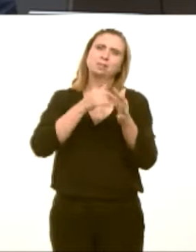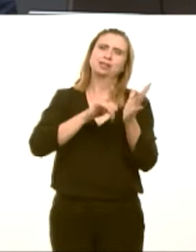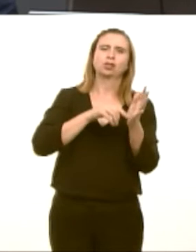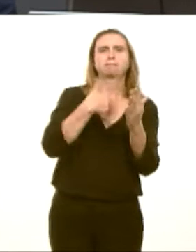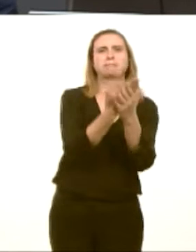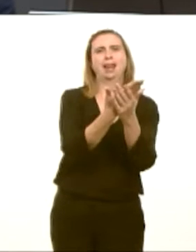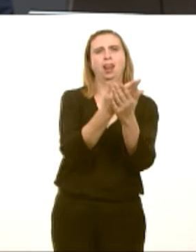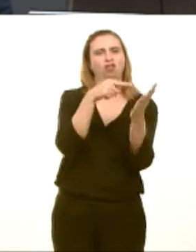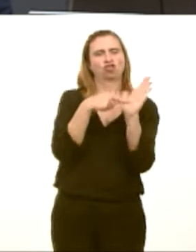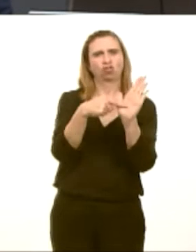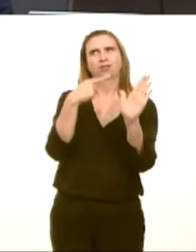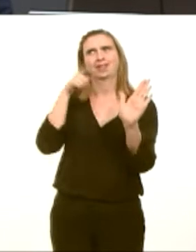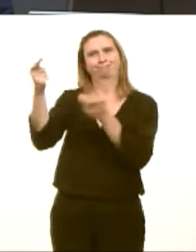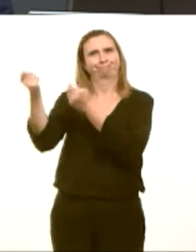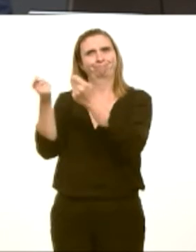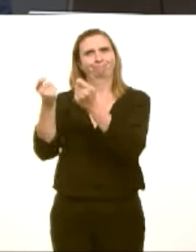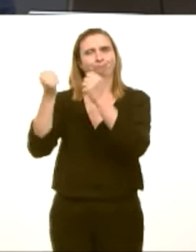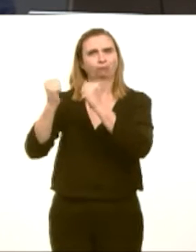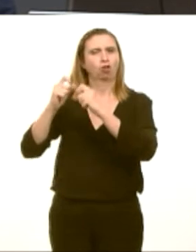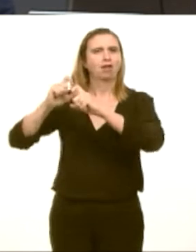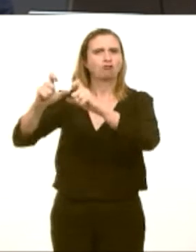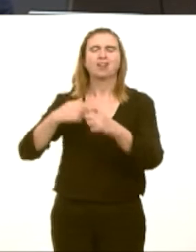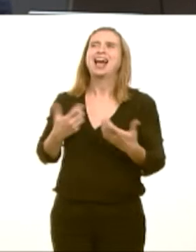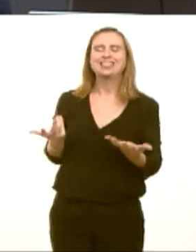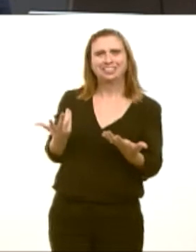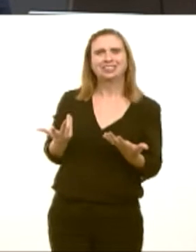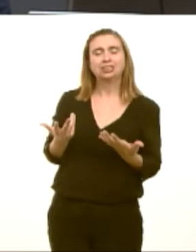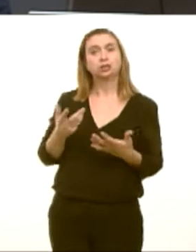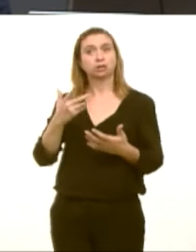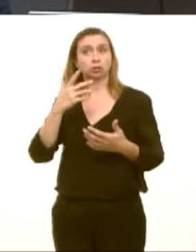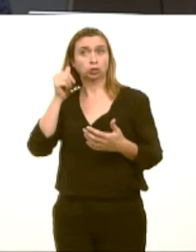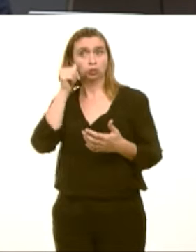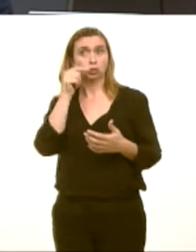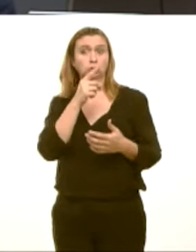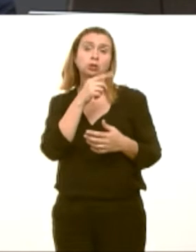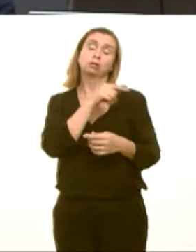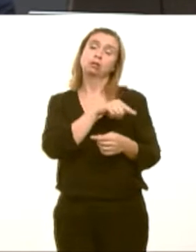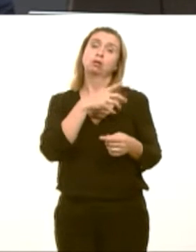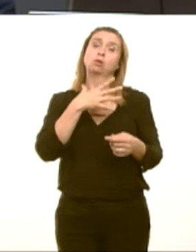Is the issue of the devolution of fiscal powers, as recommended in a command paper in 2014,